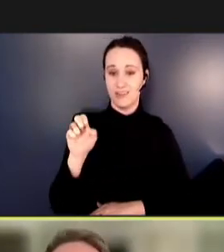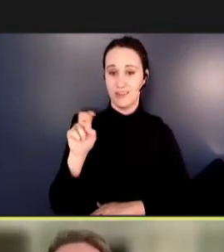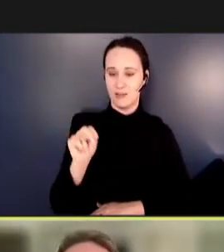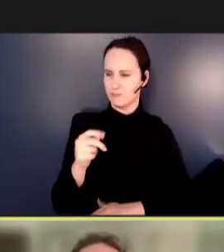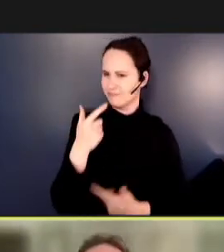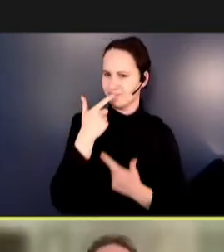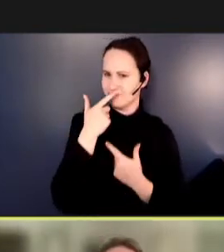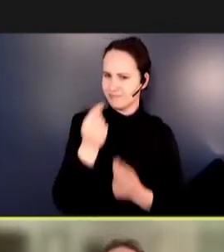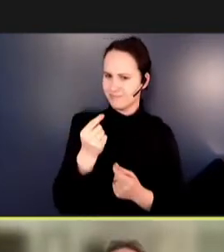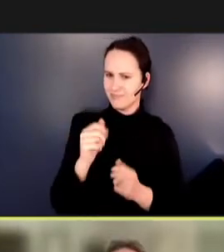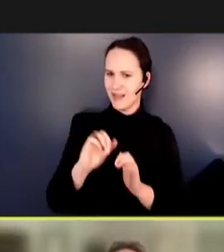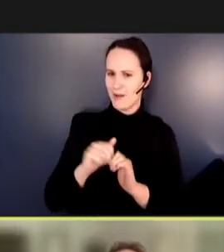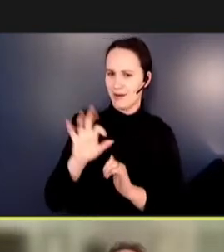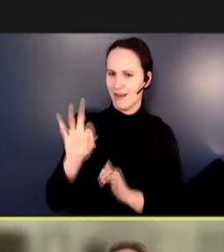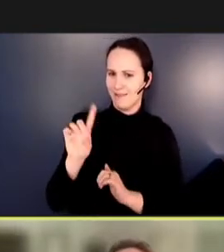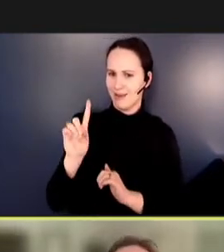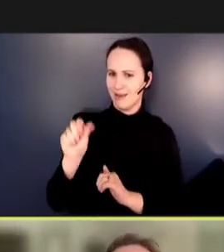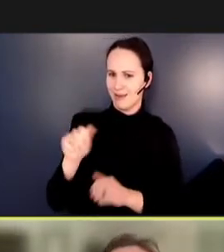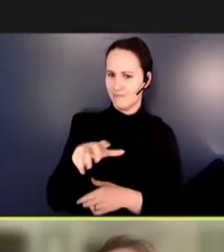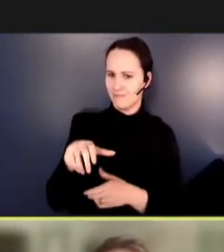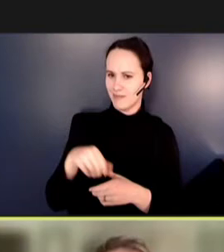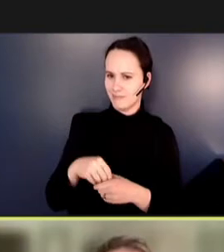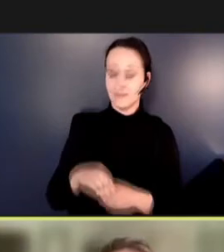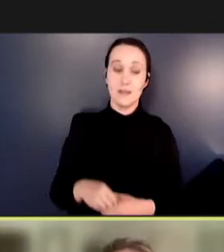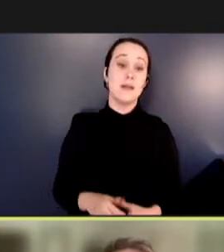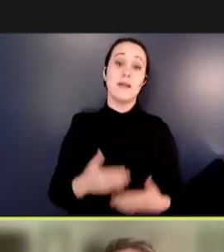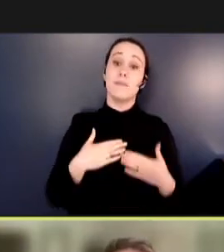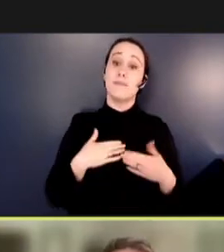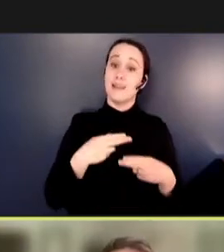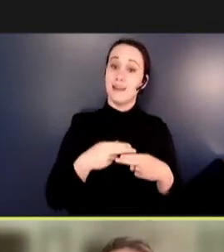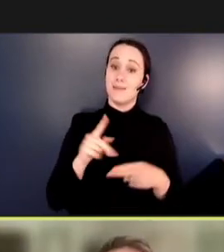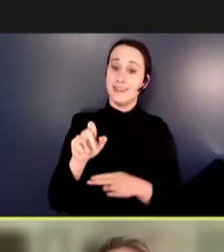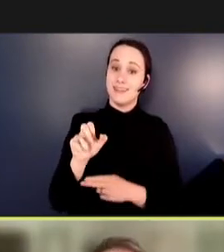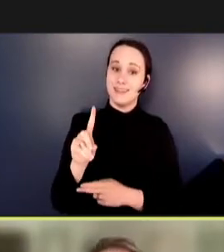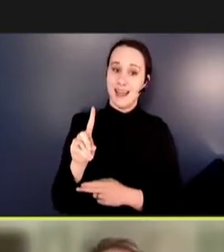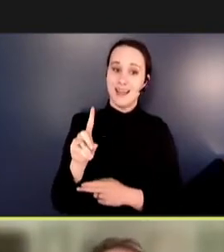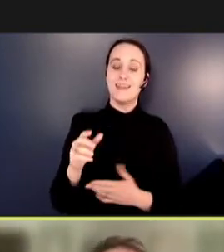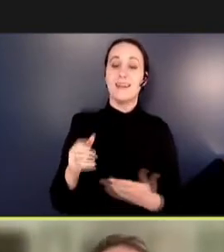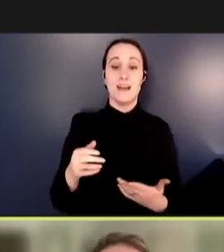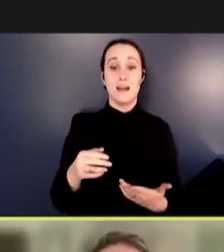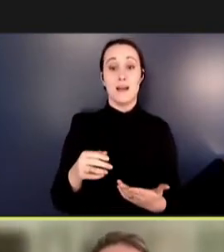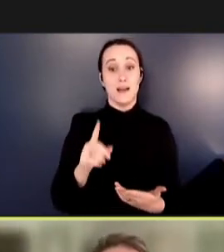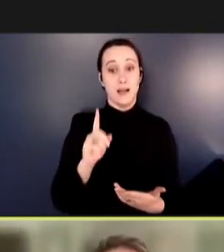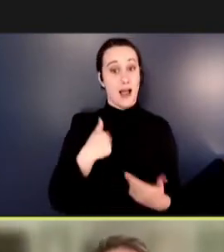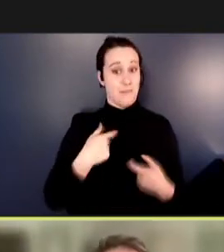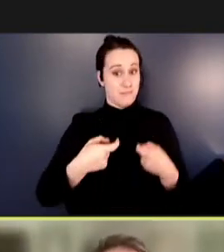the FDA is doing. My name is Ted Schenkelberg. I'm actually managing partner at Next Frontier